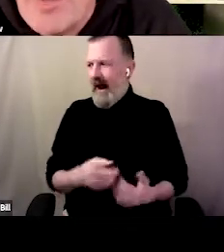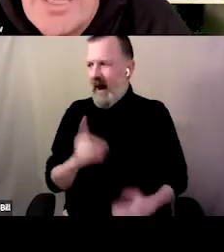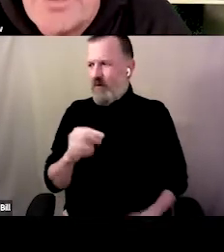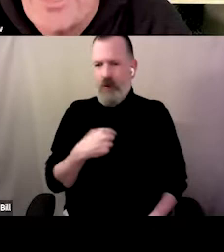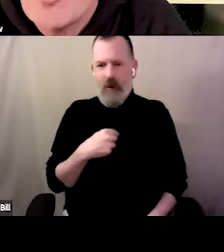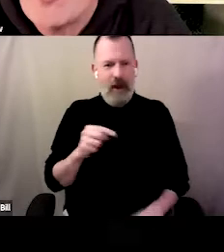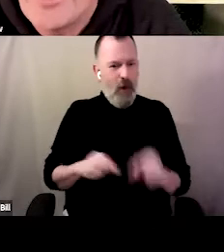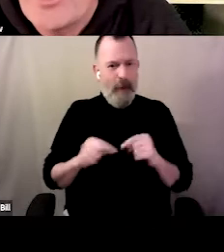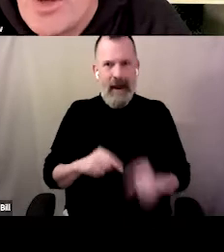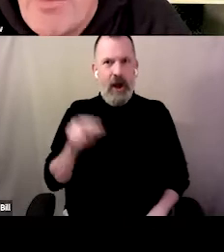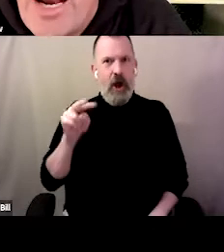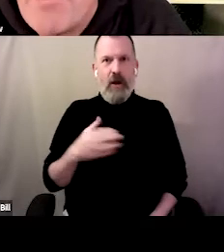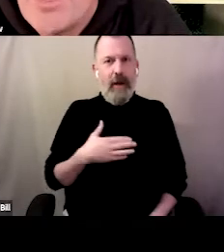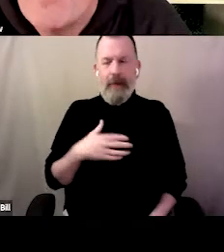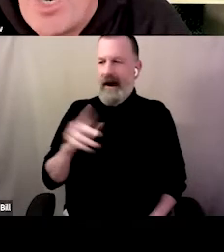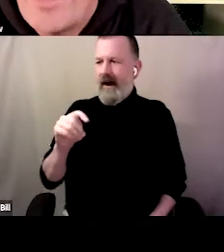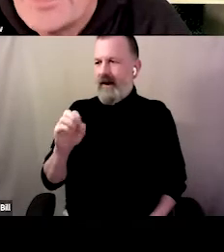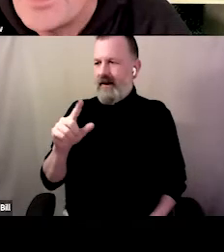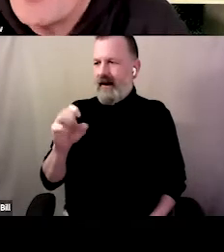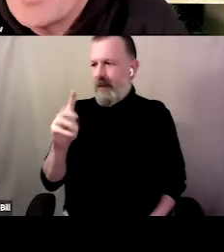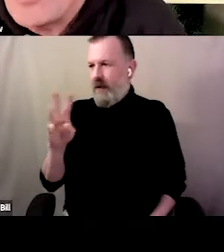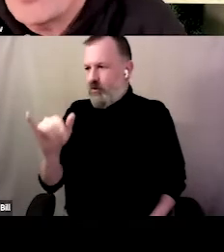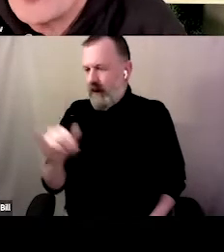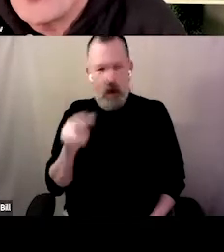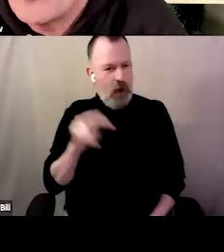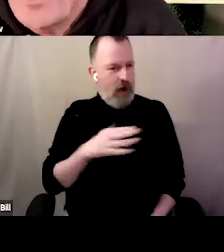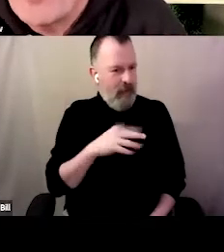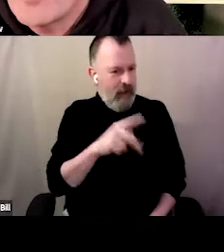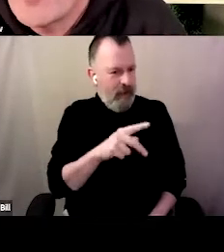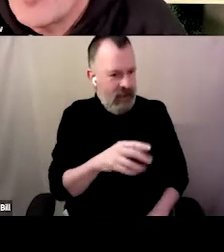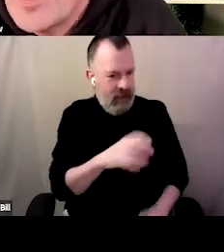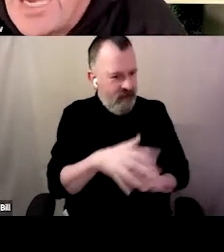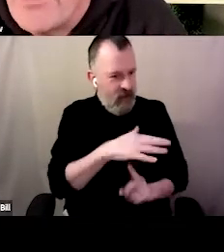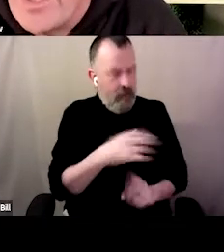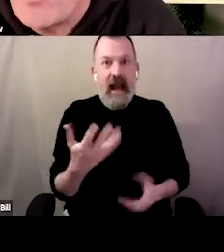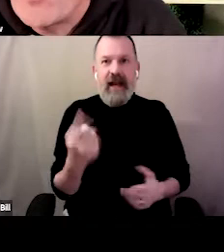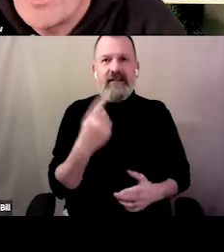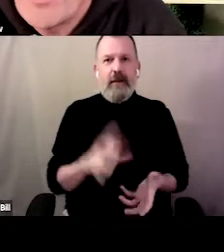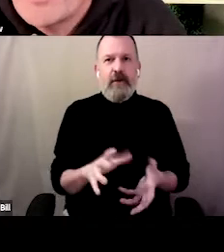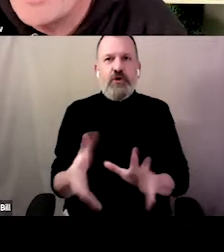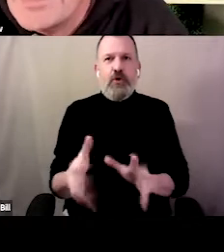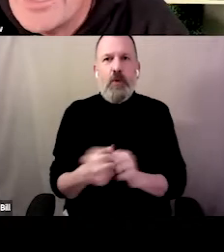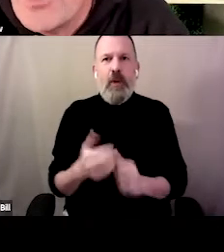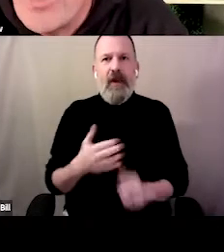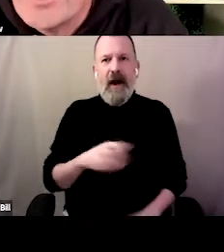my telemetry. Look at my IP environment and see if someone's actually screw. My thermostat settings. Second thing though is